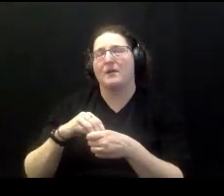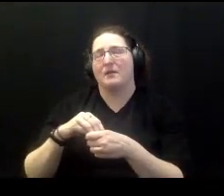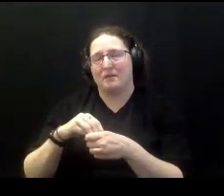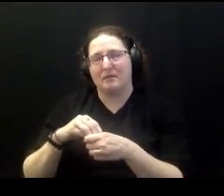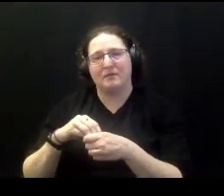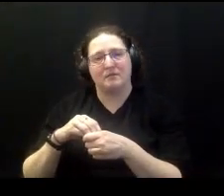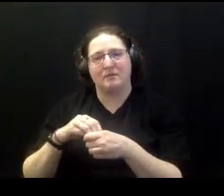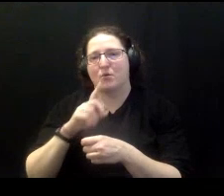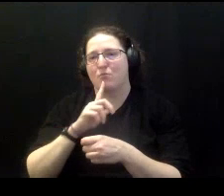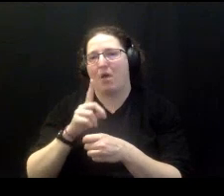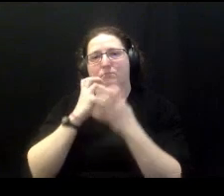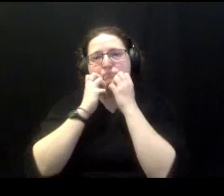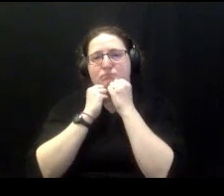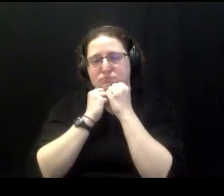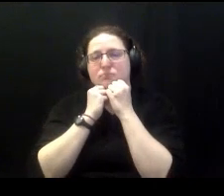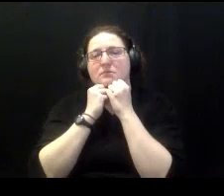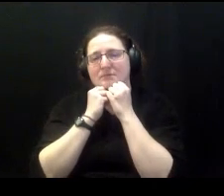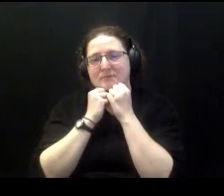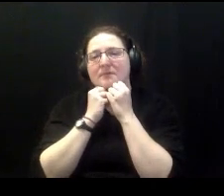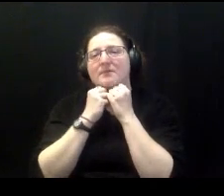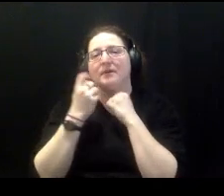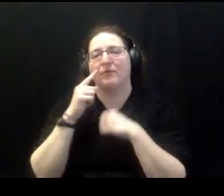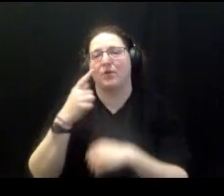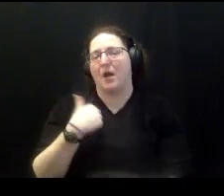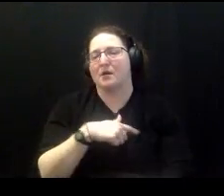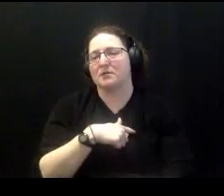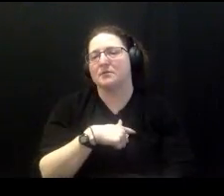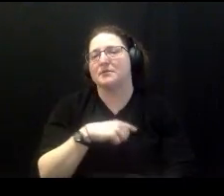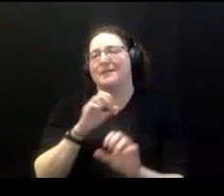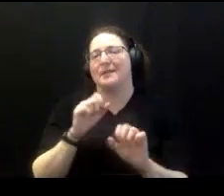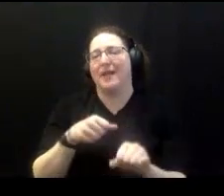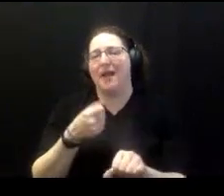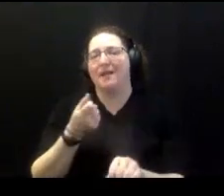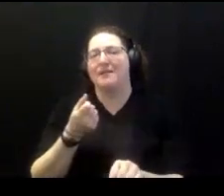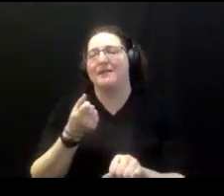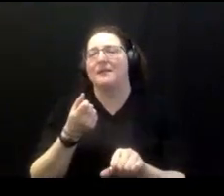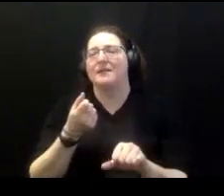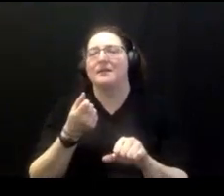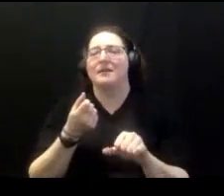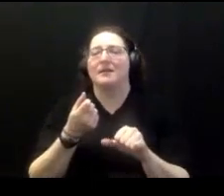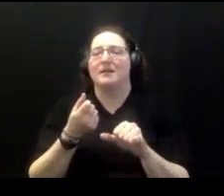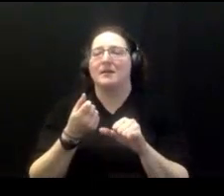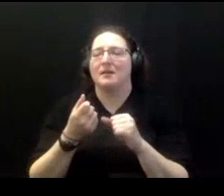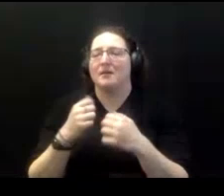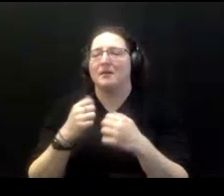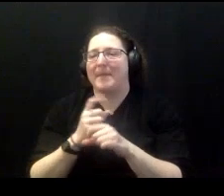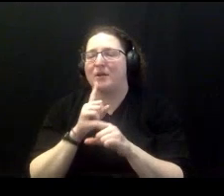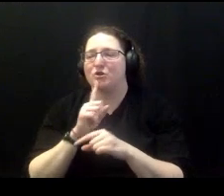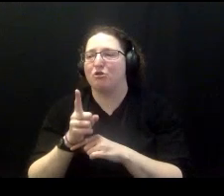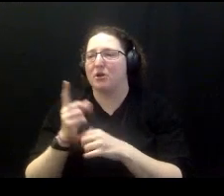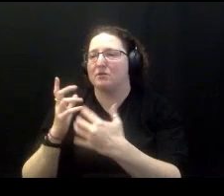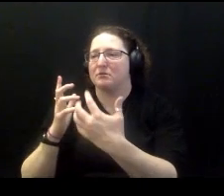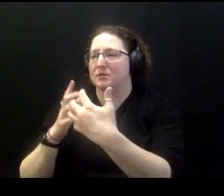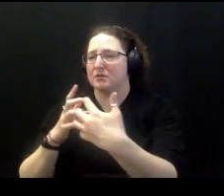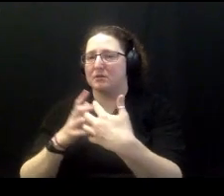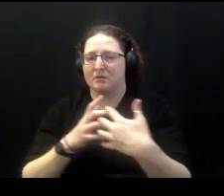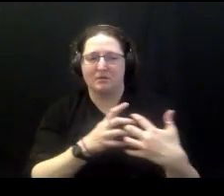invaluable to us for us to ensure that we have alignment with not only what we perceive to